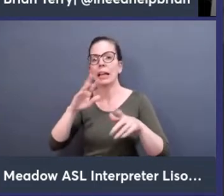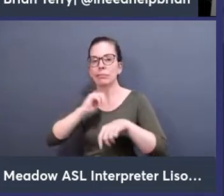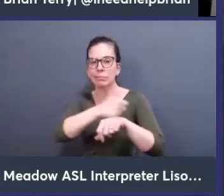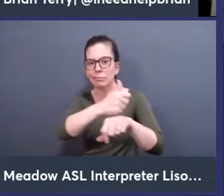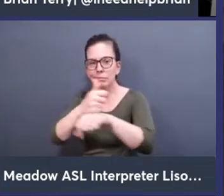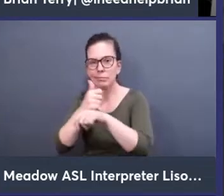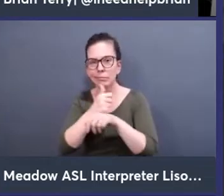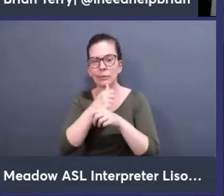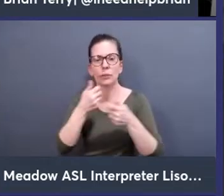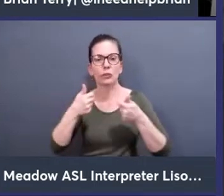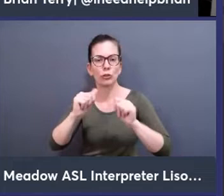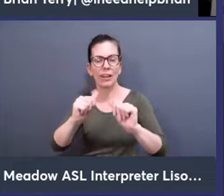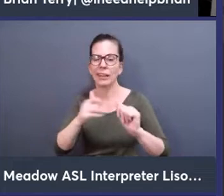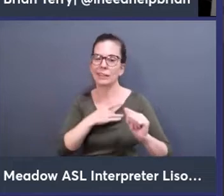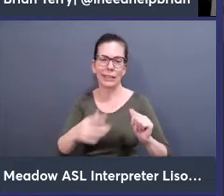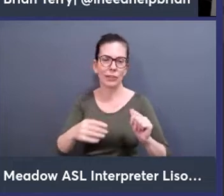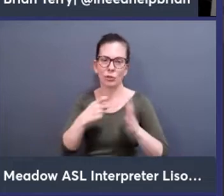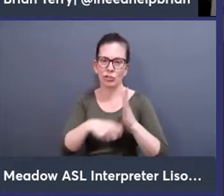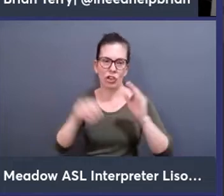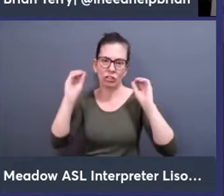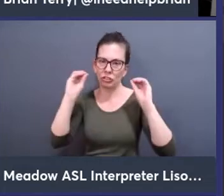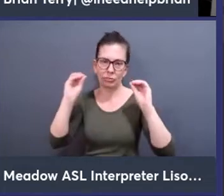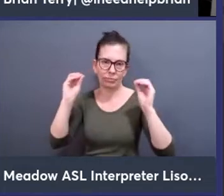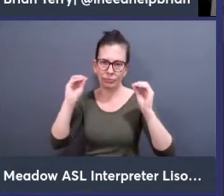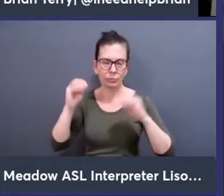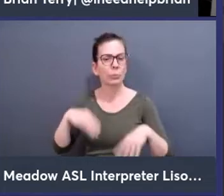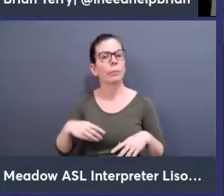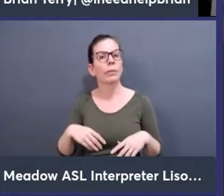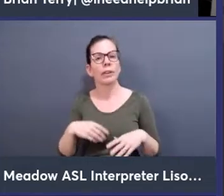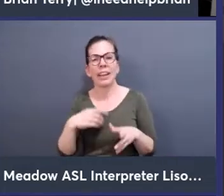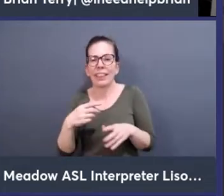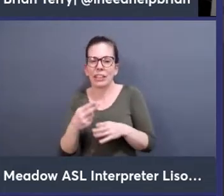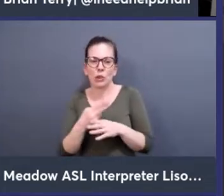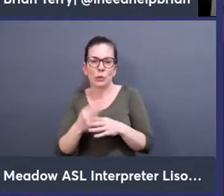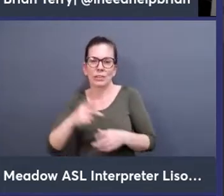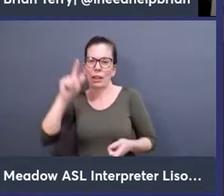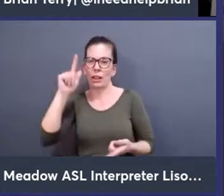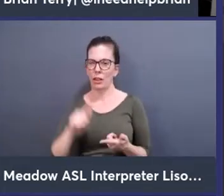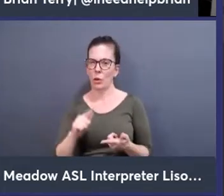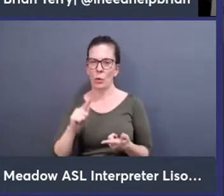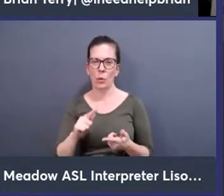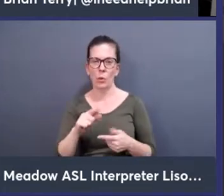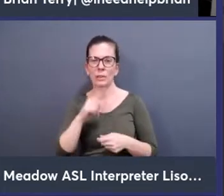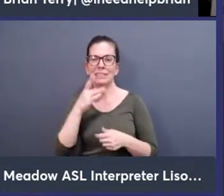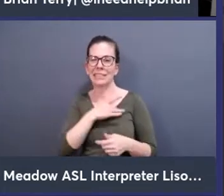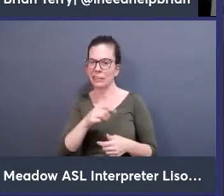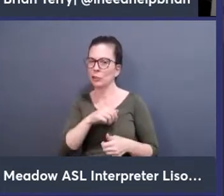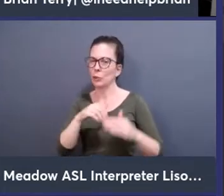you generally will not incur any charges. The use is very low to stay within AWS free tier. Yeah.